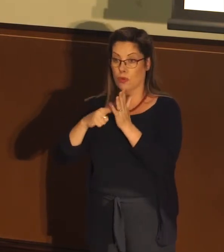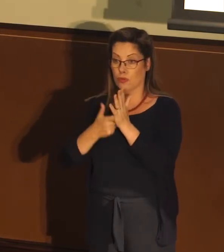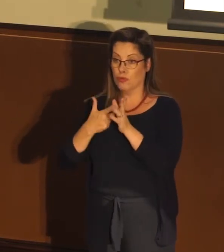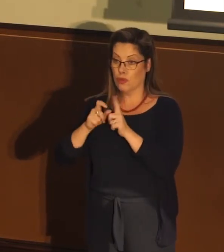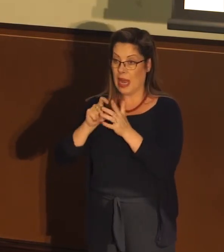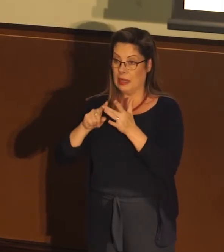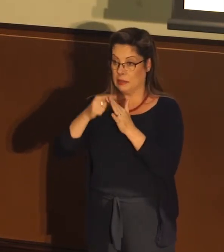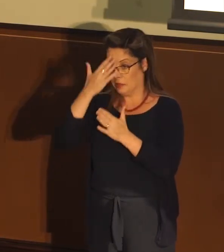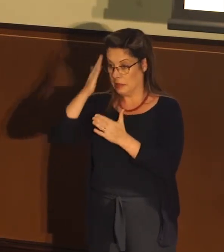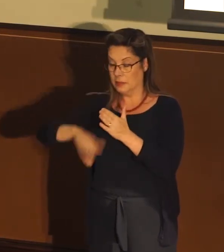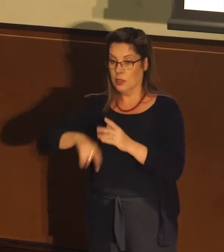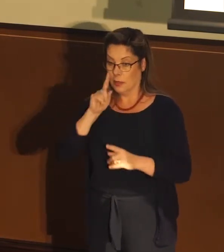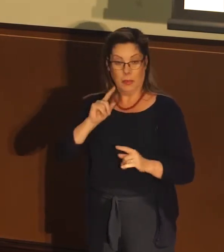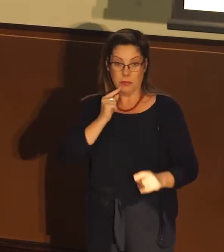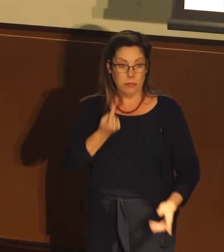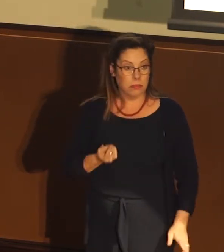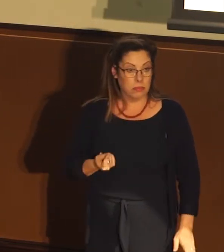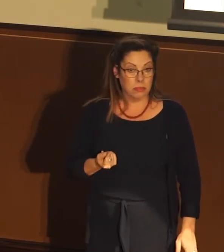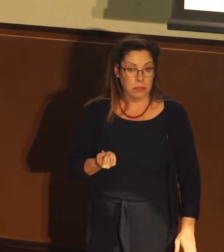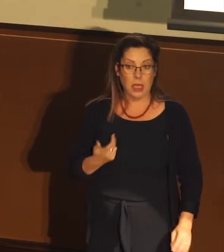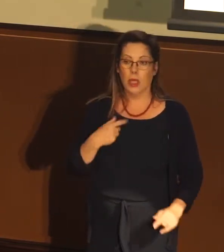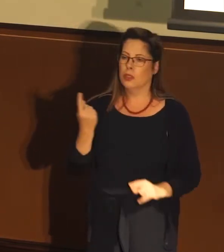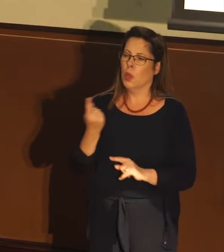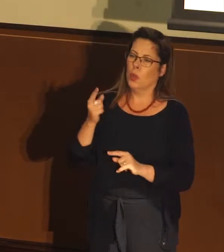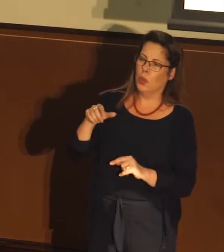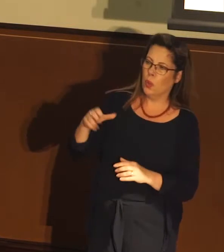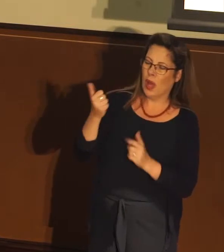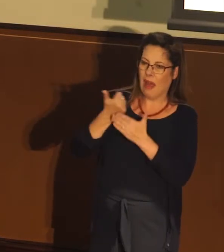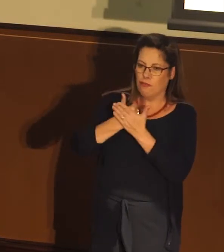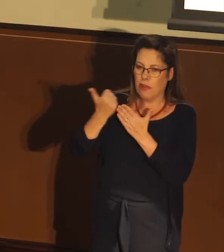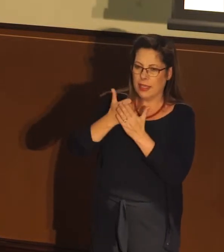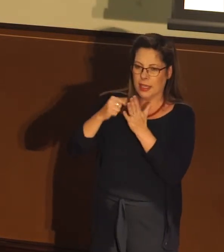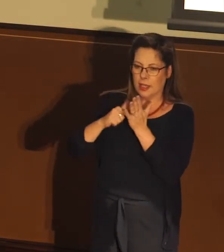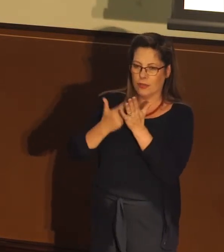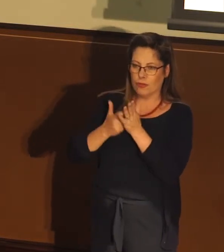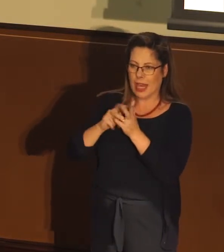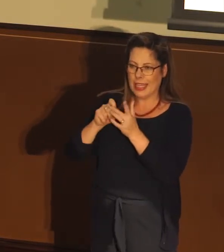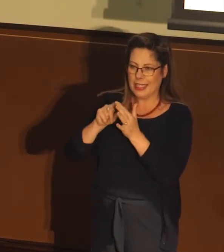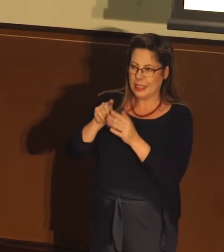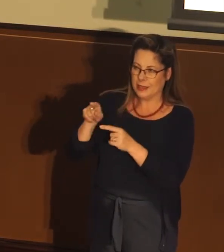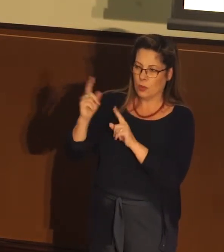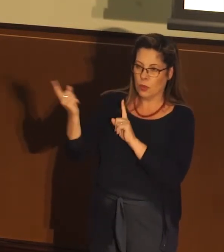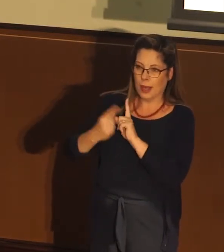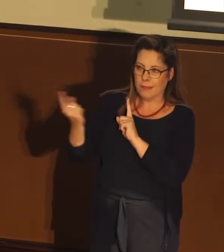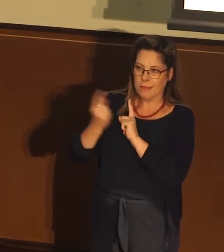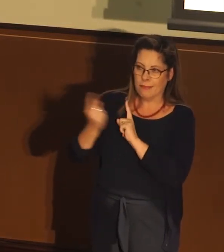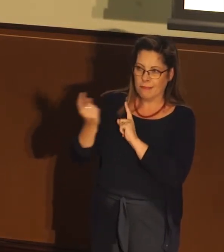We reach out to those people who might be regular tradespeople coming into our stores or we might know that there's a local area,